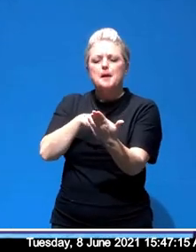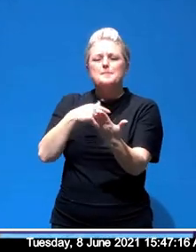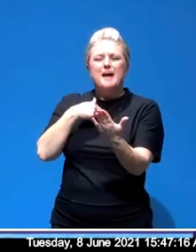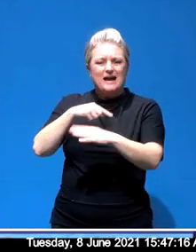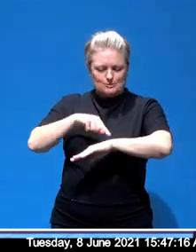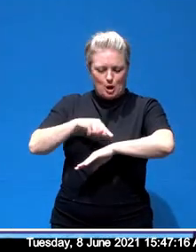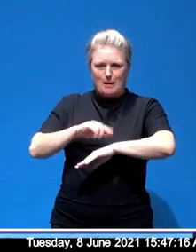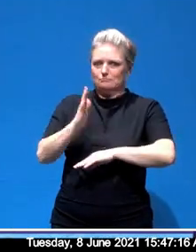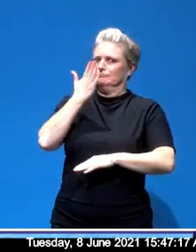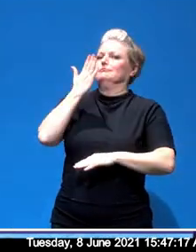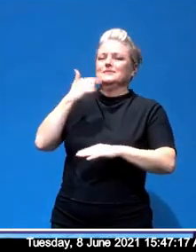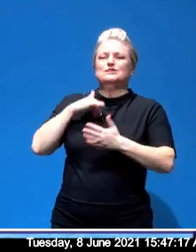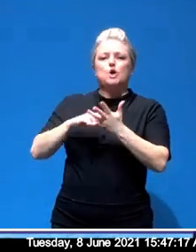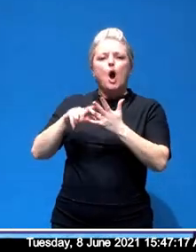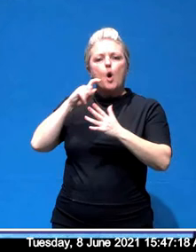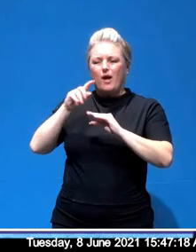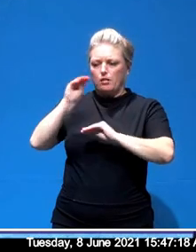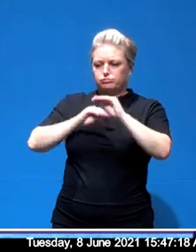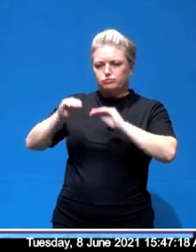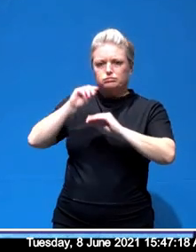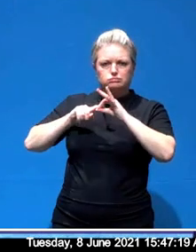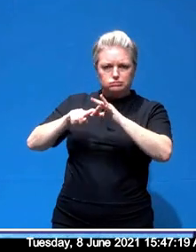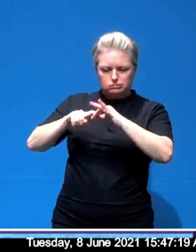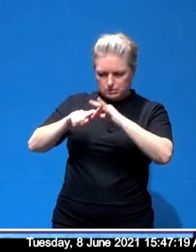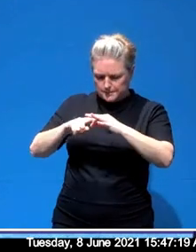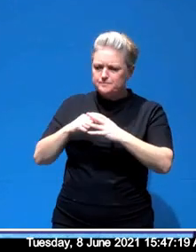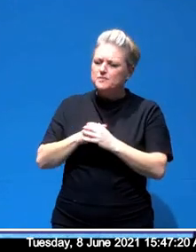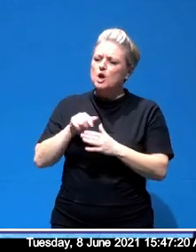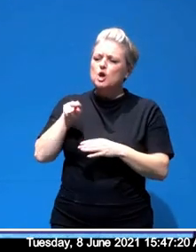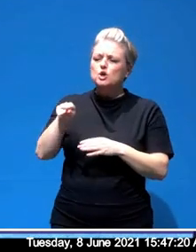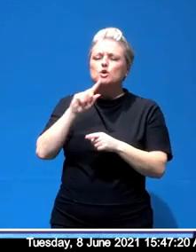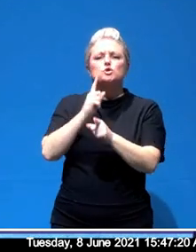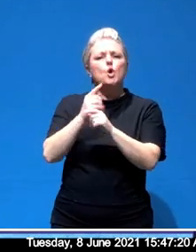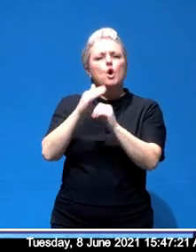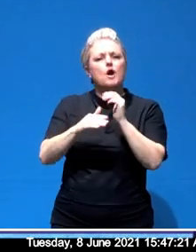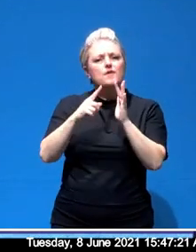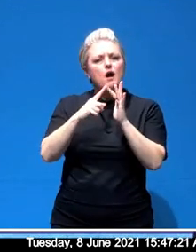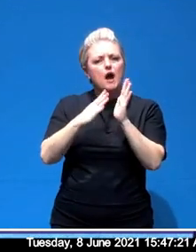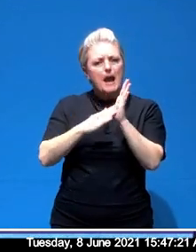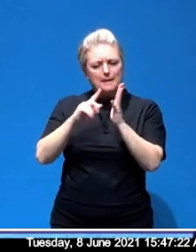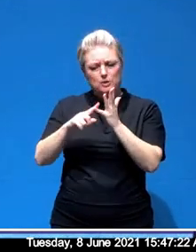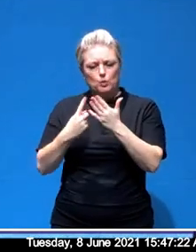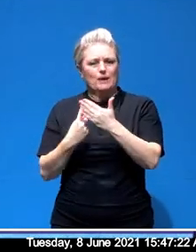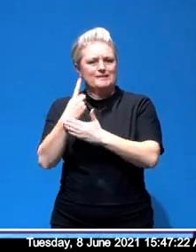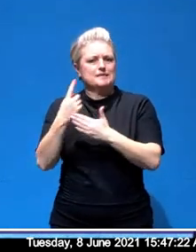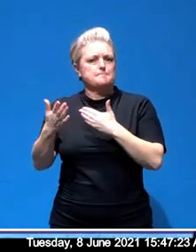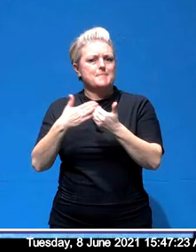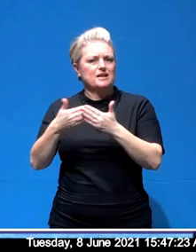You tell us that the IMU would only investigate a matter after South